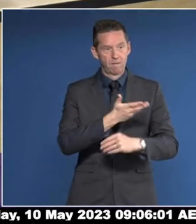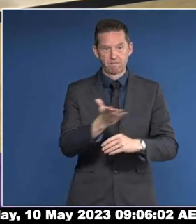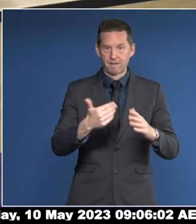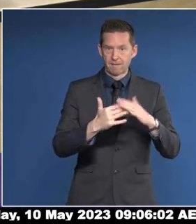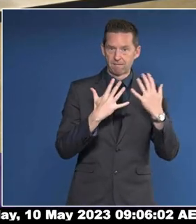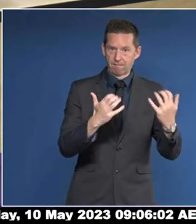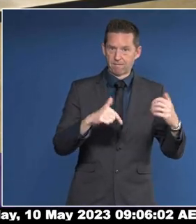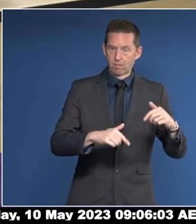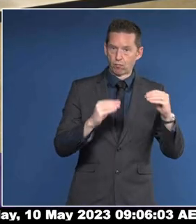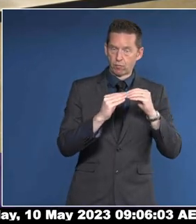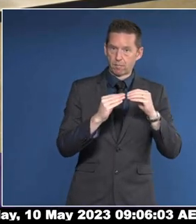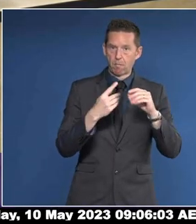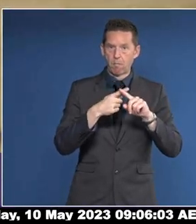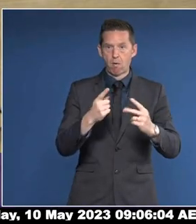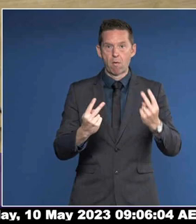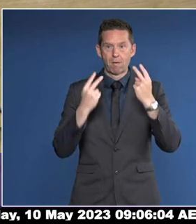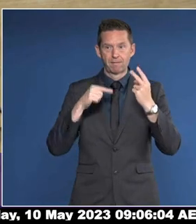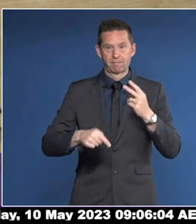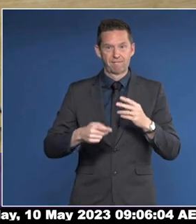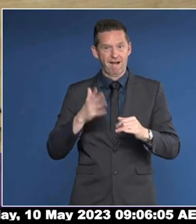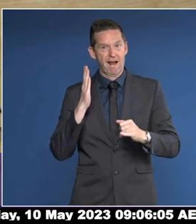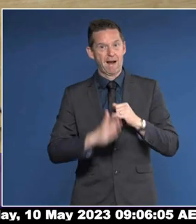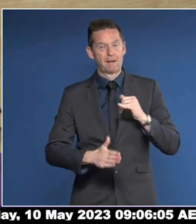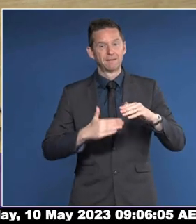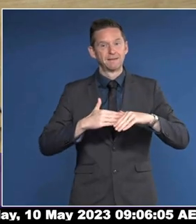the final day of the Royal Commission's substantive hearings.